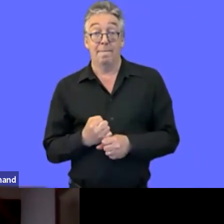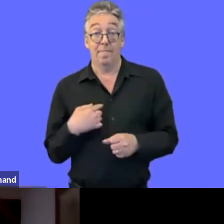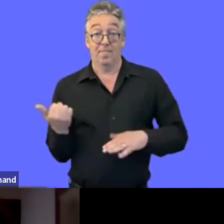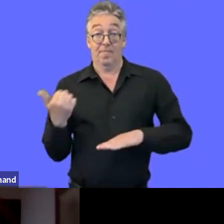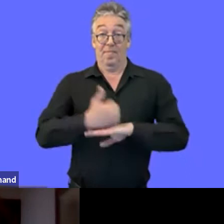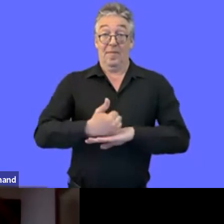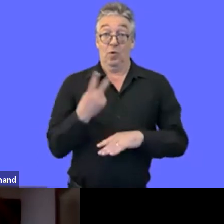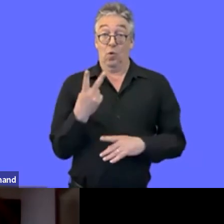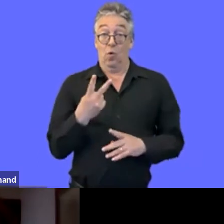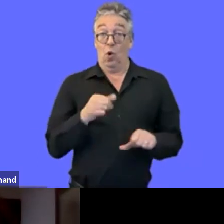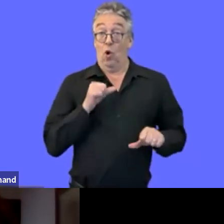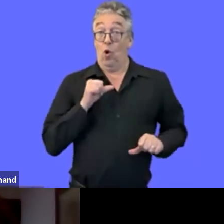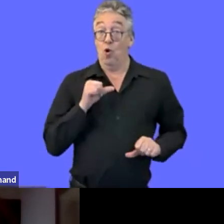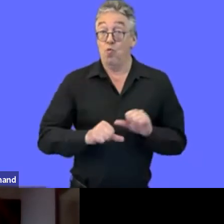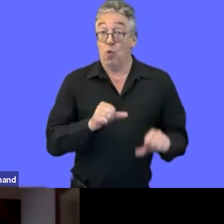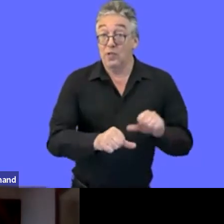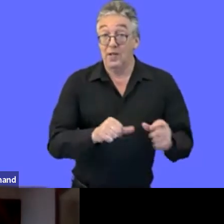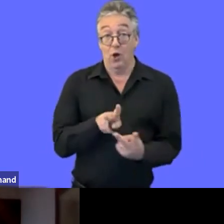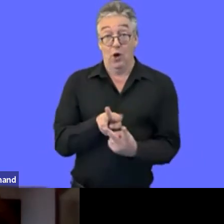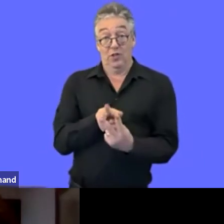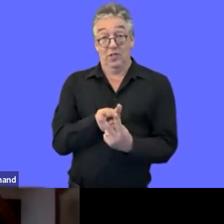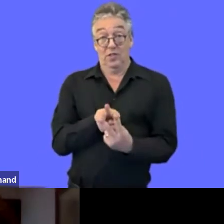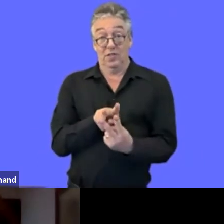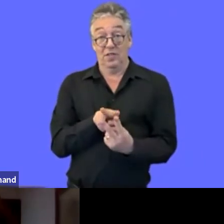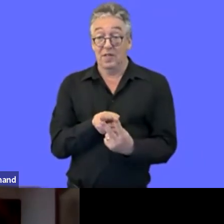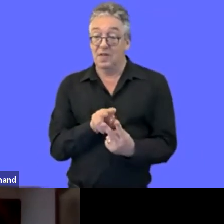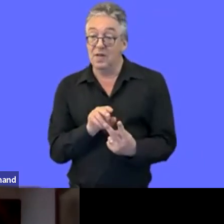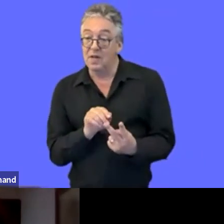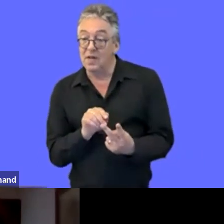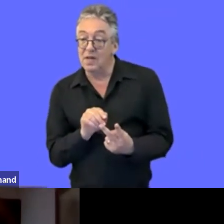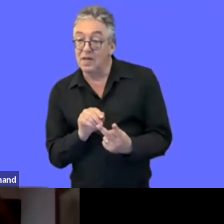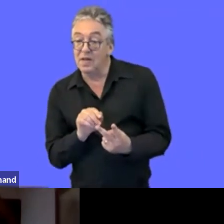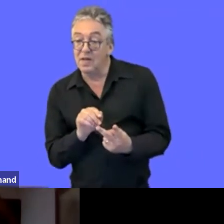so even if they seem technical and complicated,